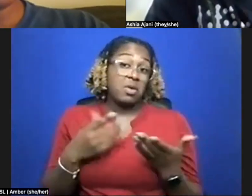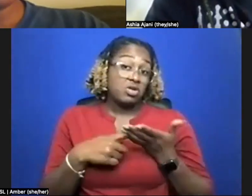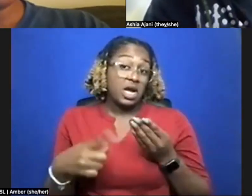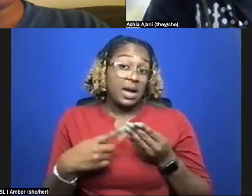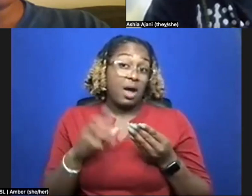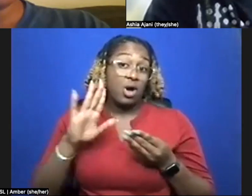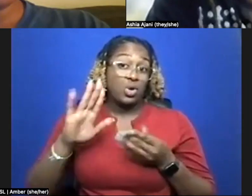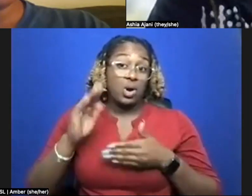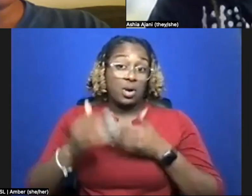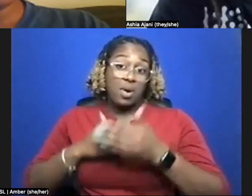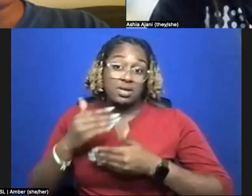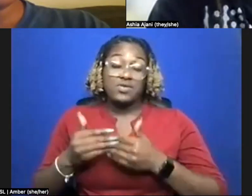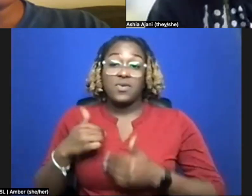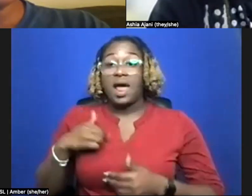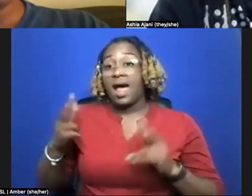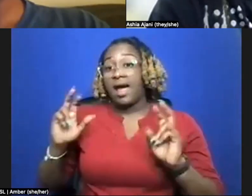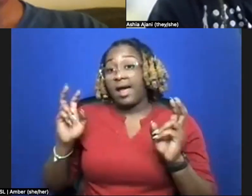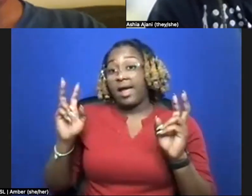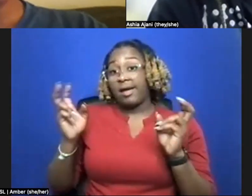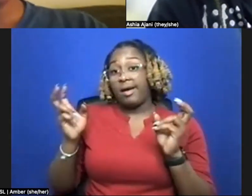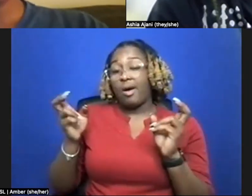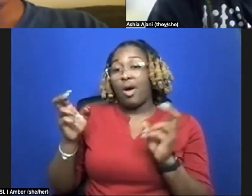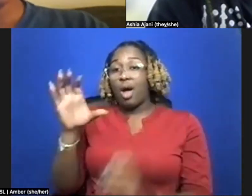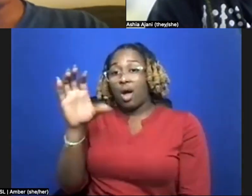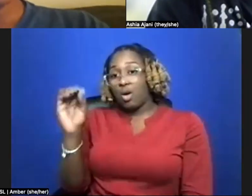of what I like to call co-creating with Black thought throughout the years